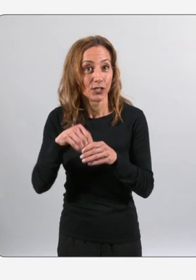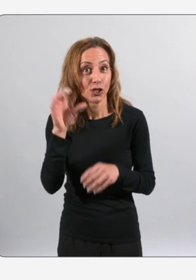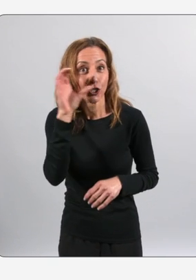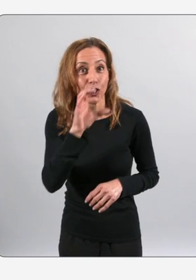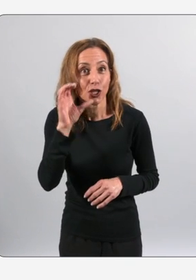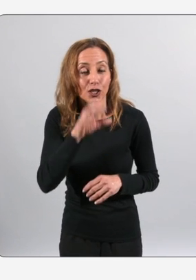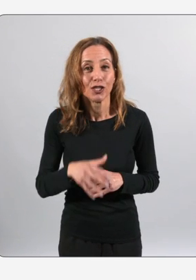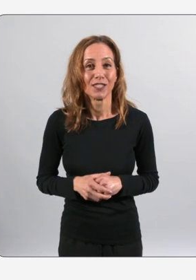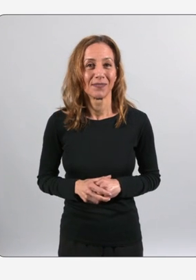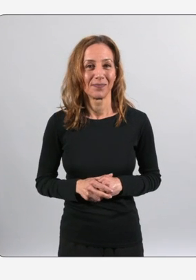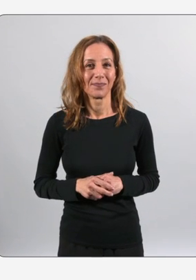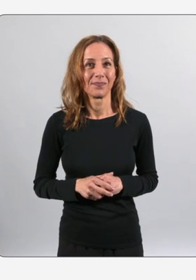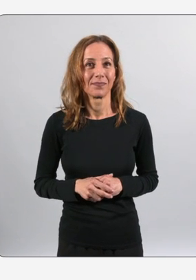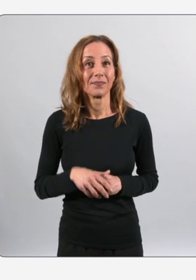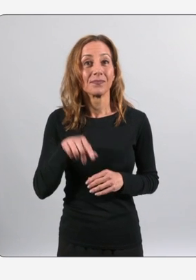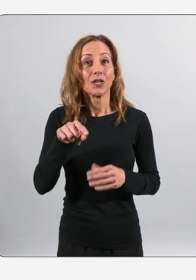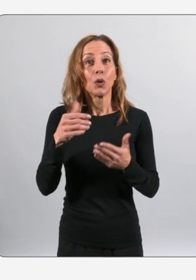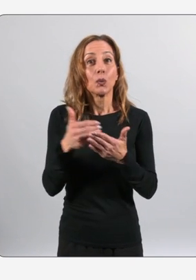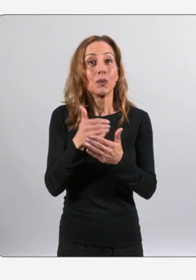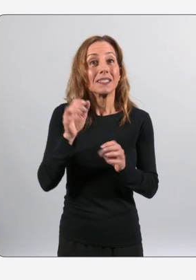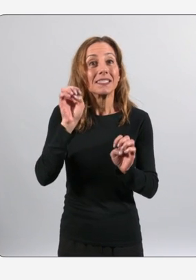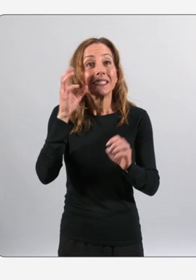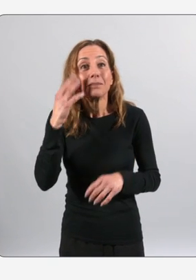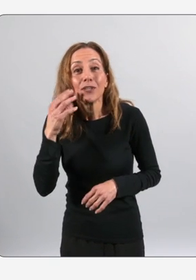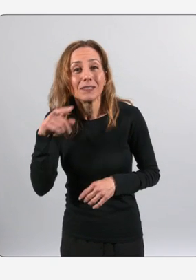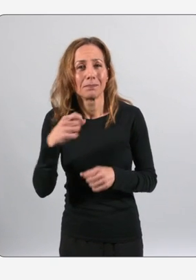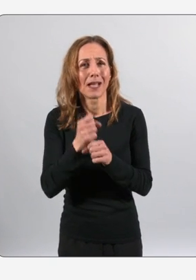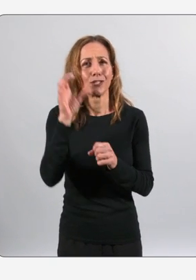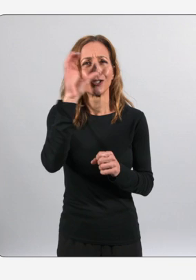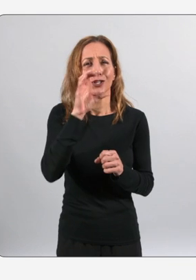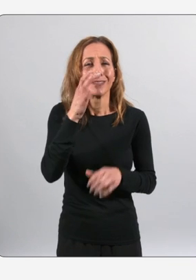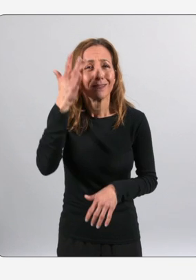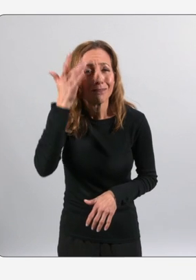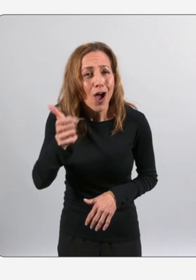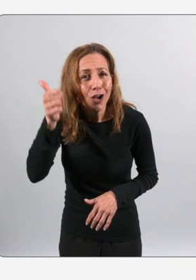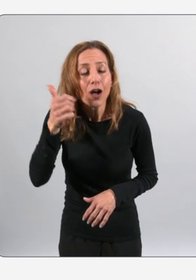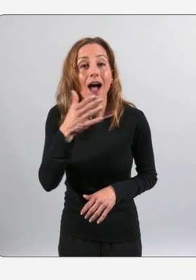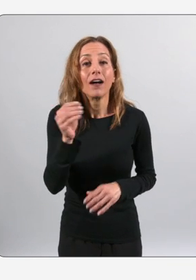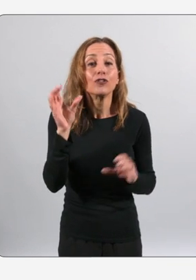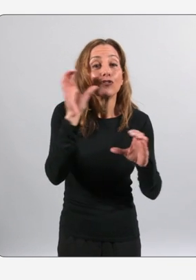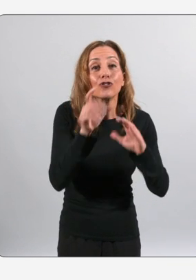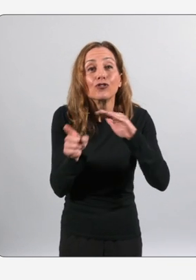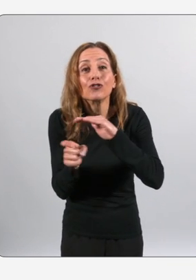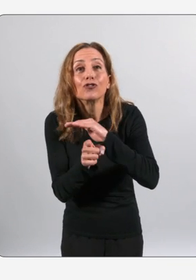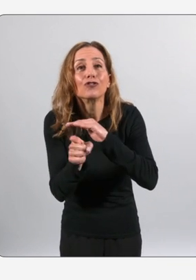These new experiences will make Search smarter, and searching a lot simpler.